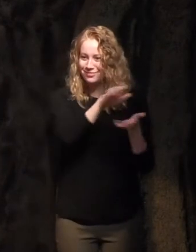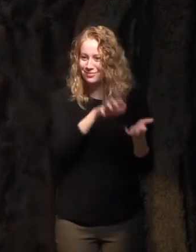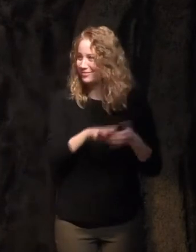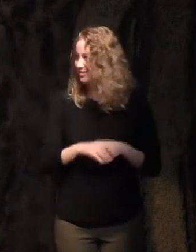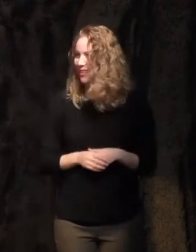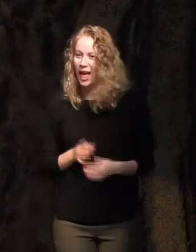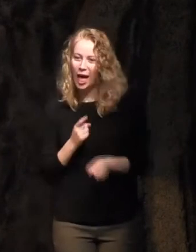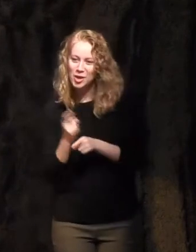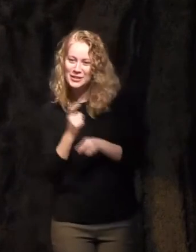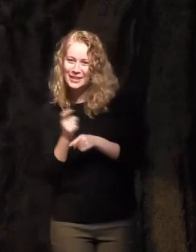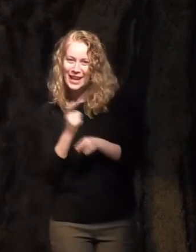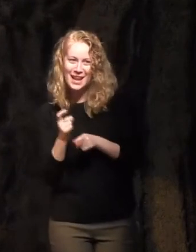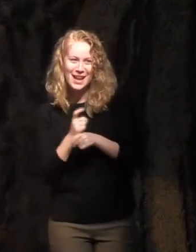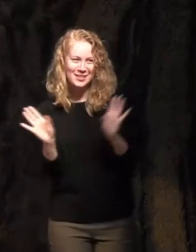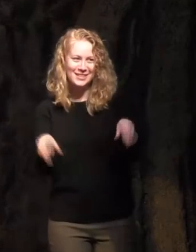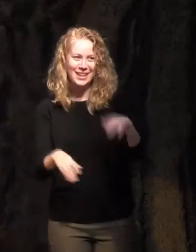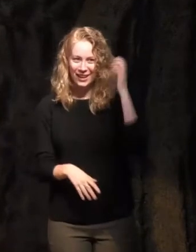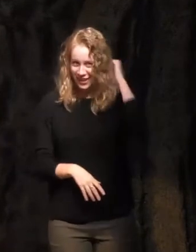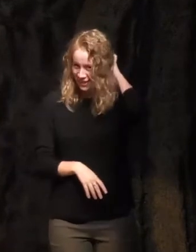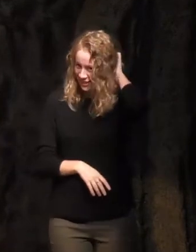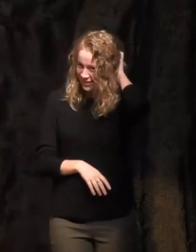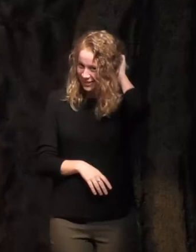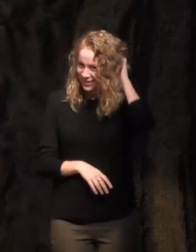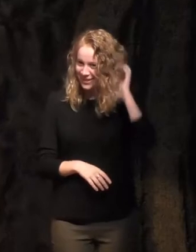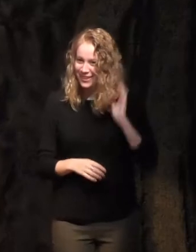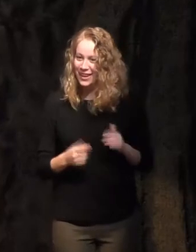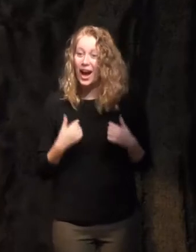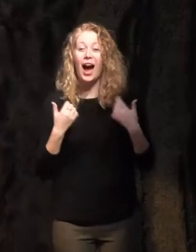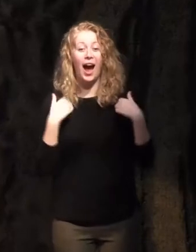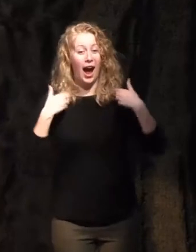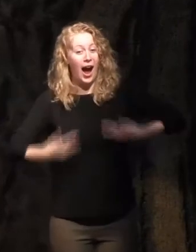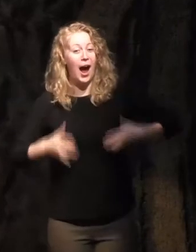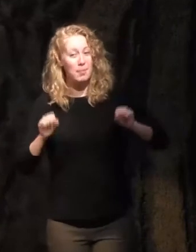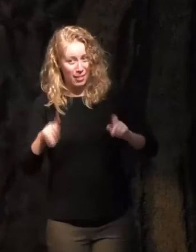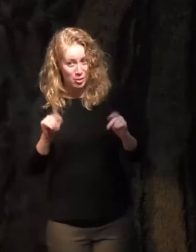Just kidding Mike, just kidding. See I can do that, I'm allowed to do that.